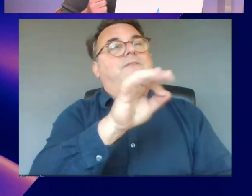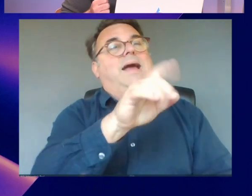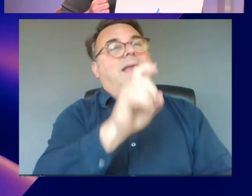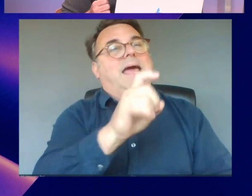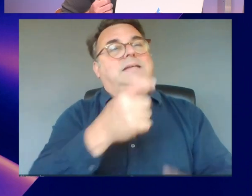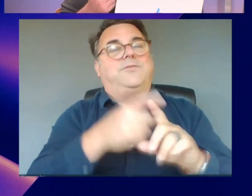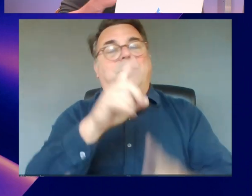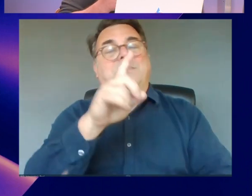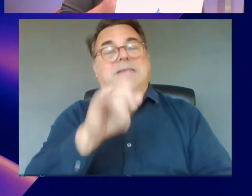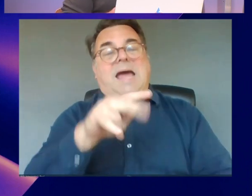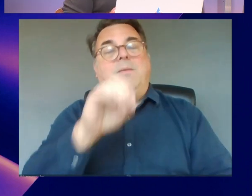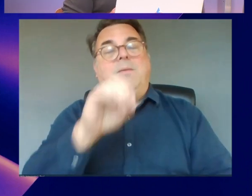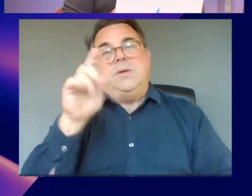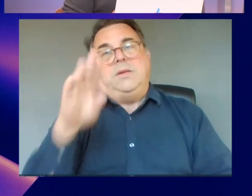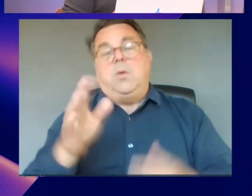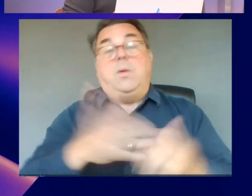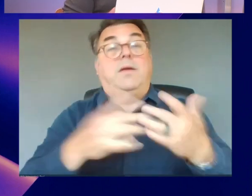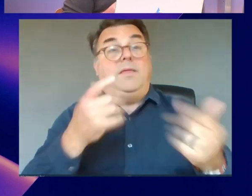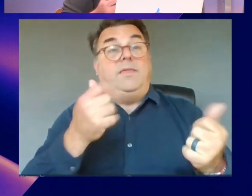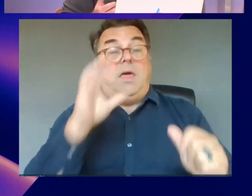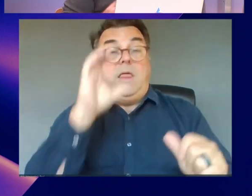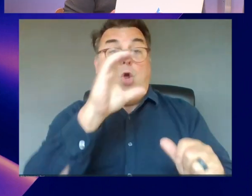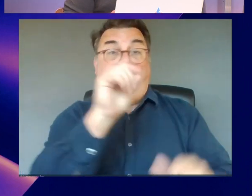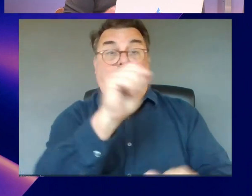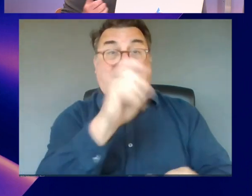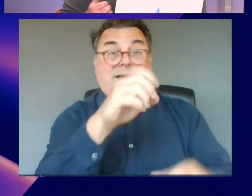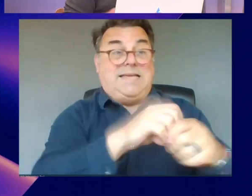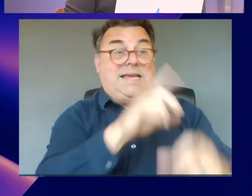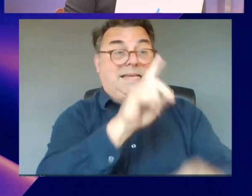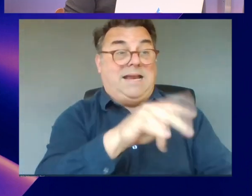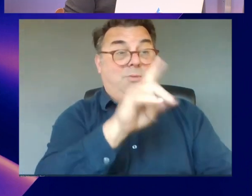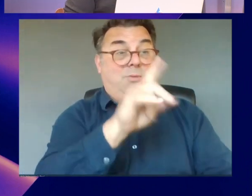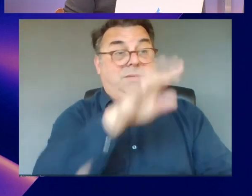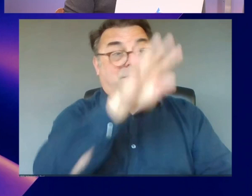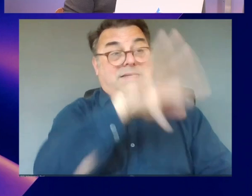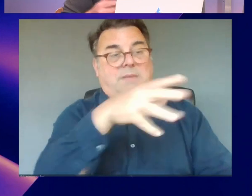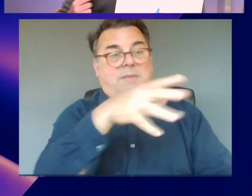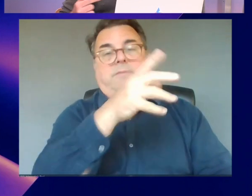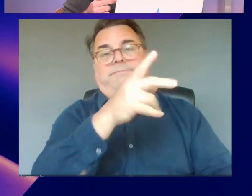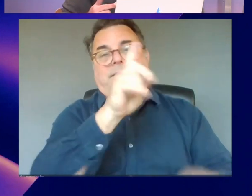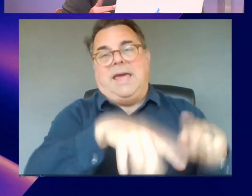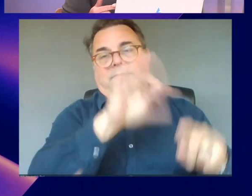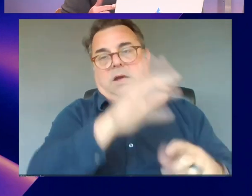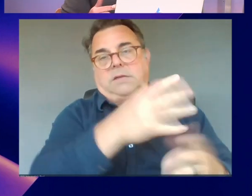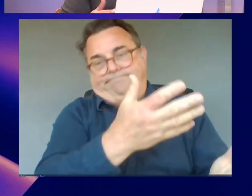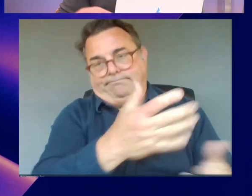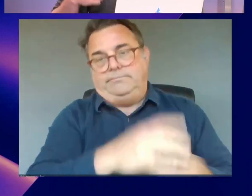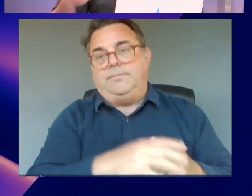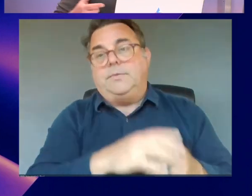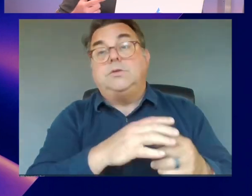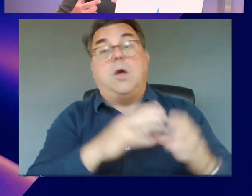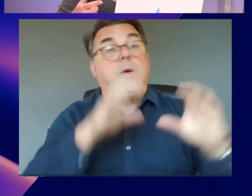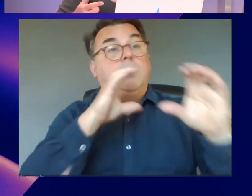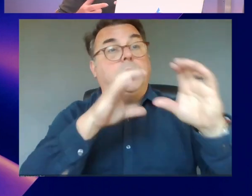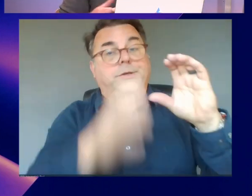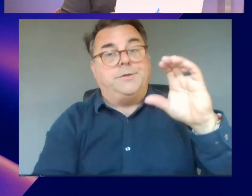What happened is it tried to find X in DynamoDB's table, it did not find it. And so, the communication breaks latency spike happens